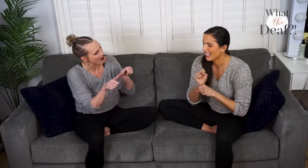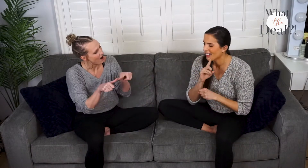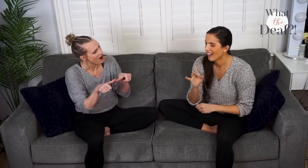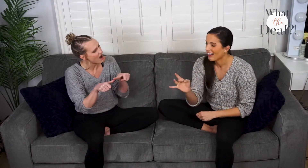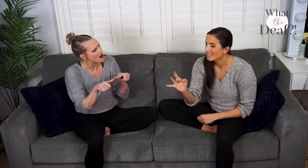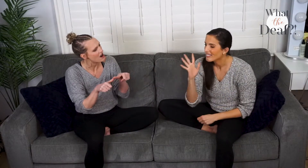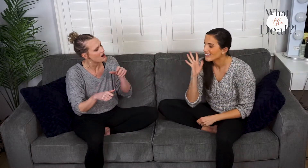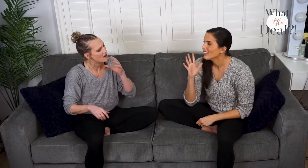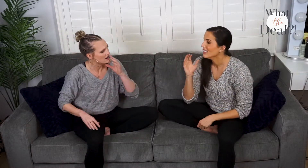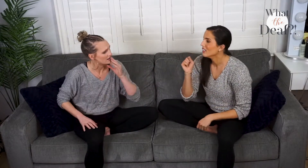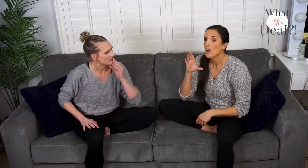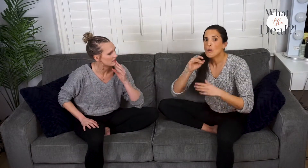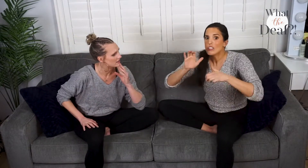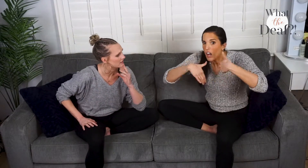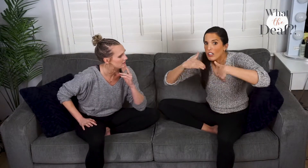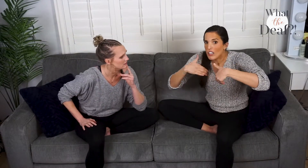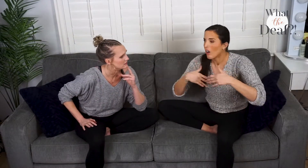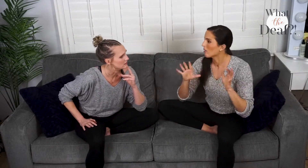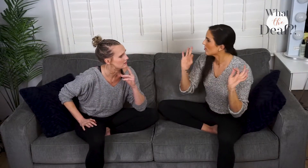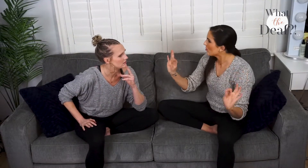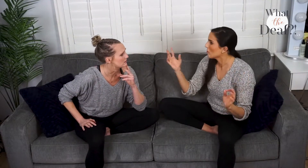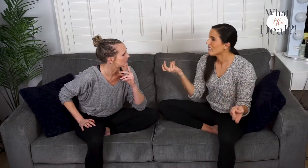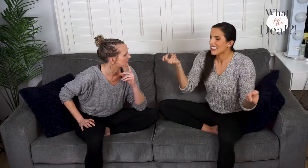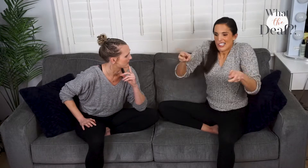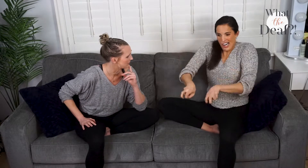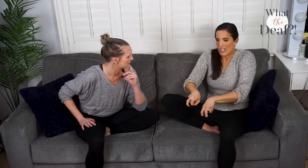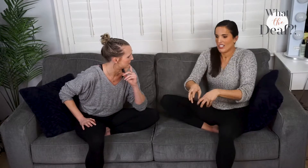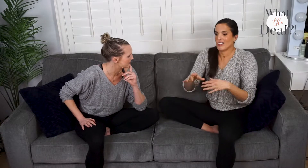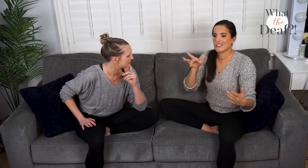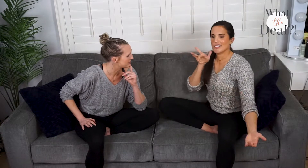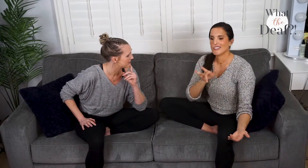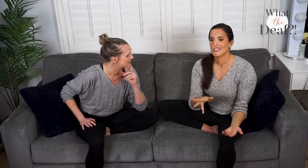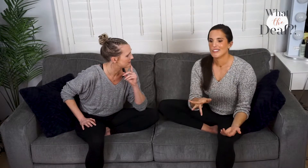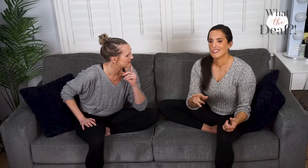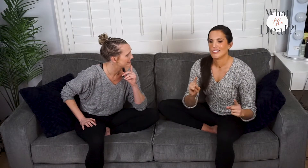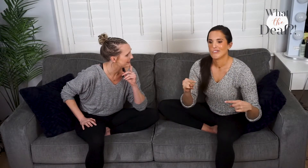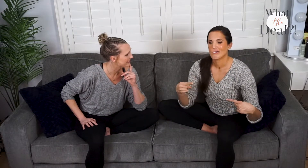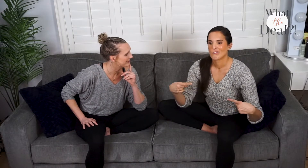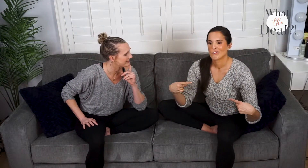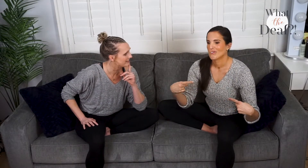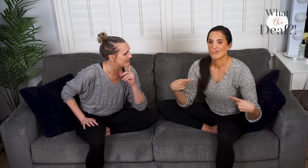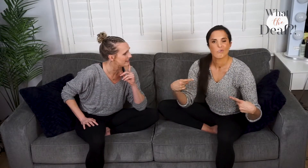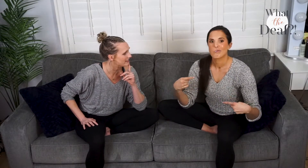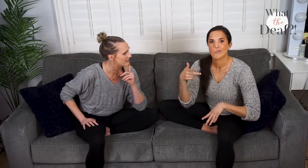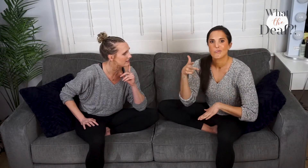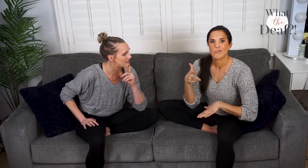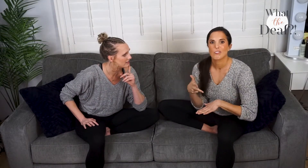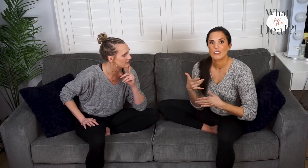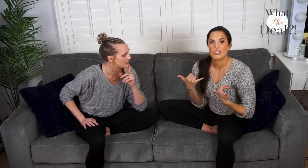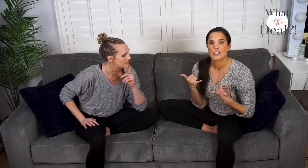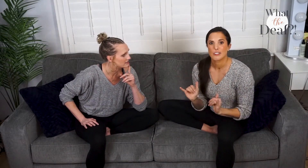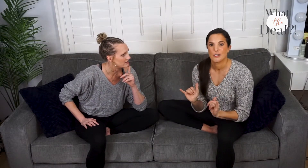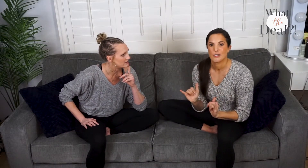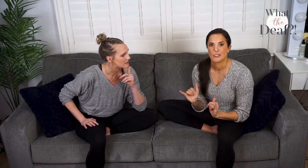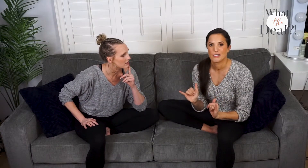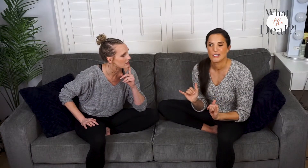It was just terrible. But we were digging and we got back in the car and we stepped on the gas and it sunk some more.